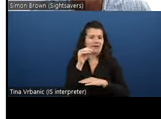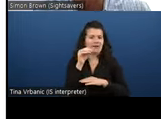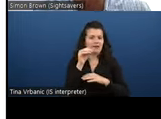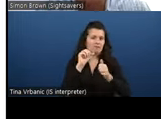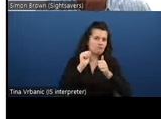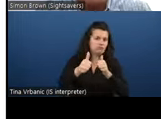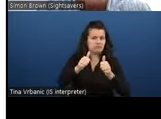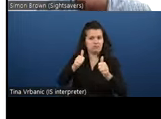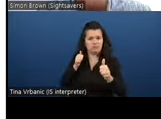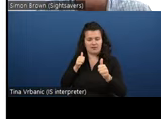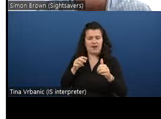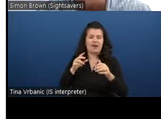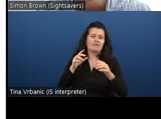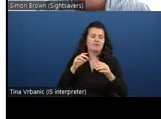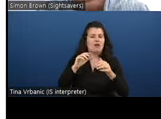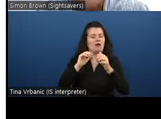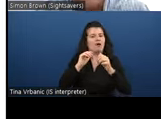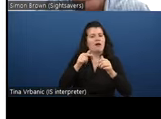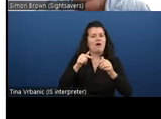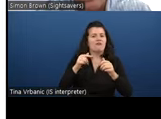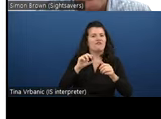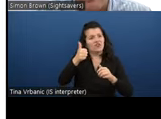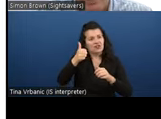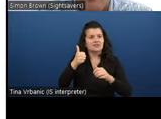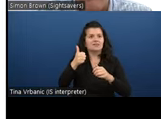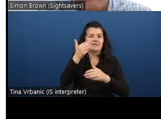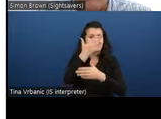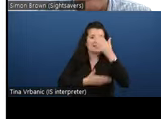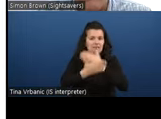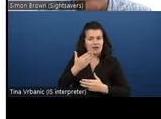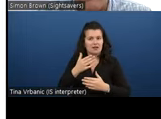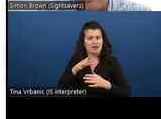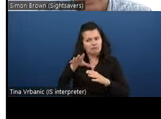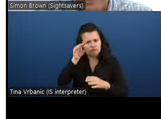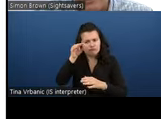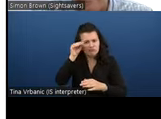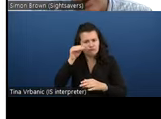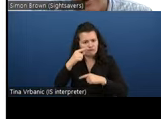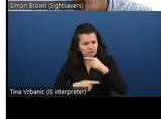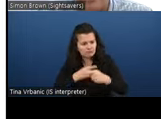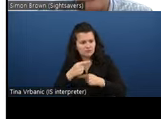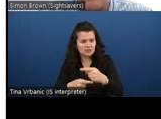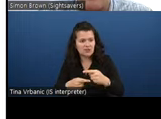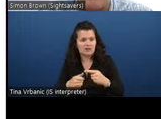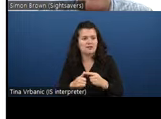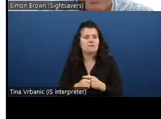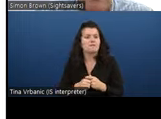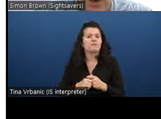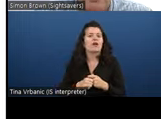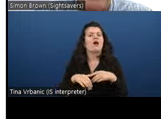12:25:13 And here, a very important kind of 12:25:16 direction pointing or signposting